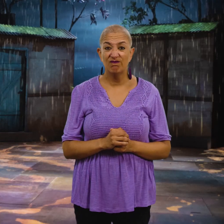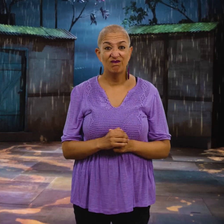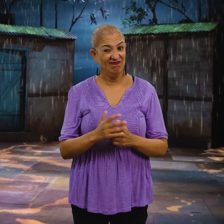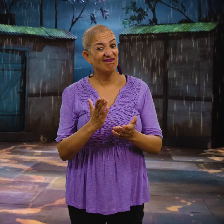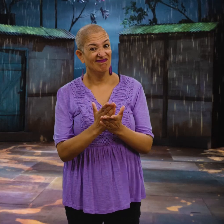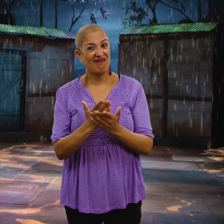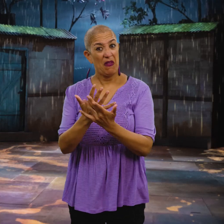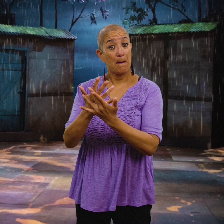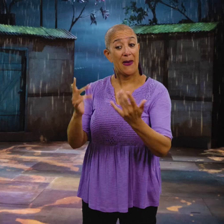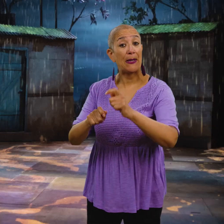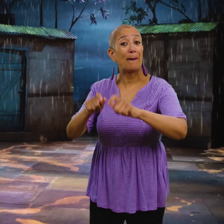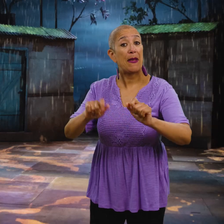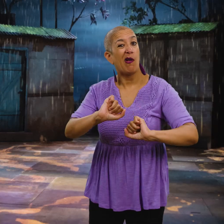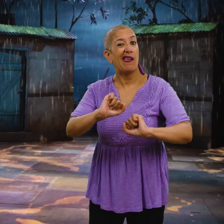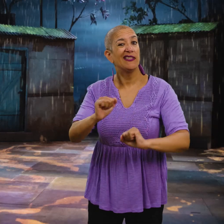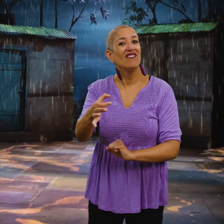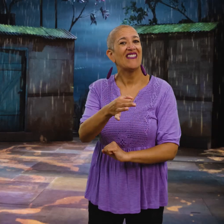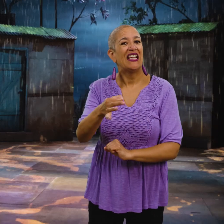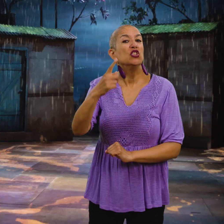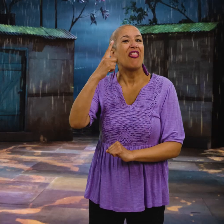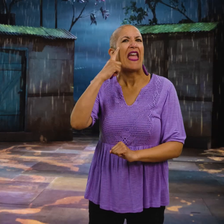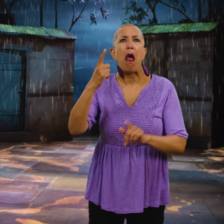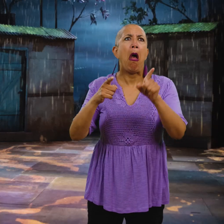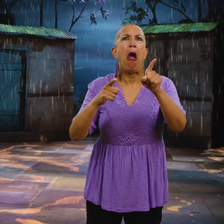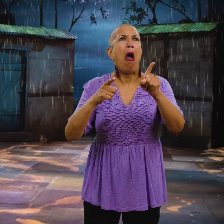While many villagers believe unexplained things are caused by magic